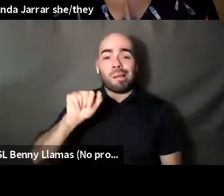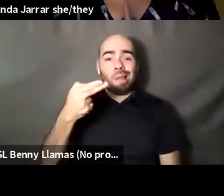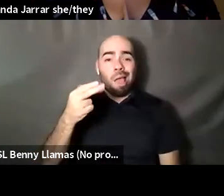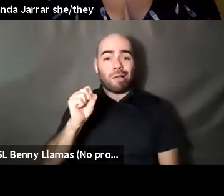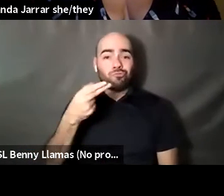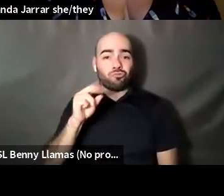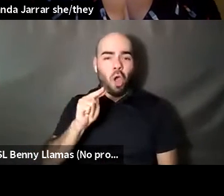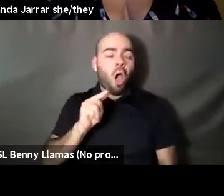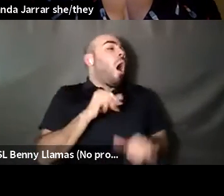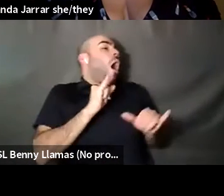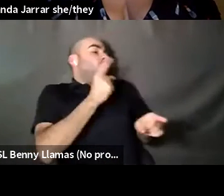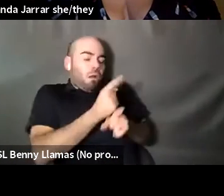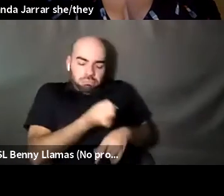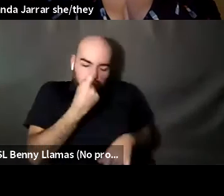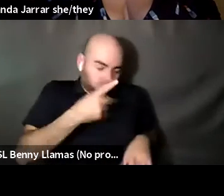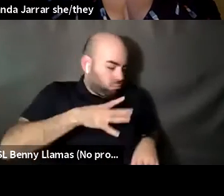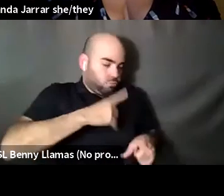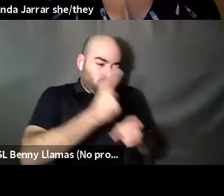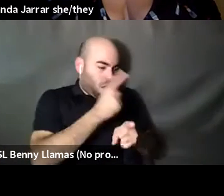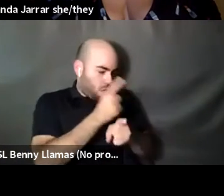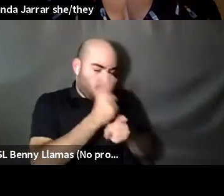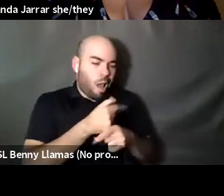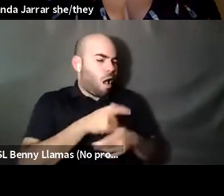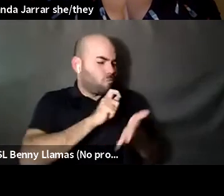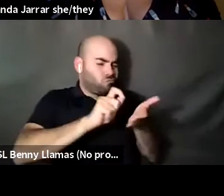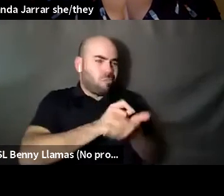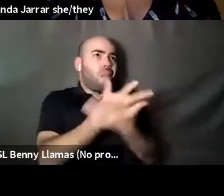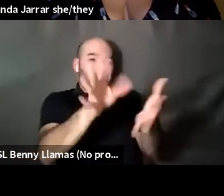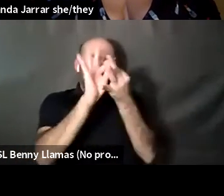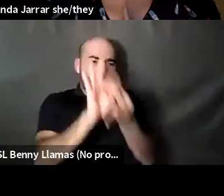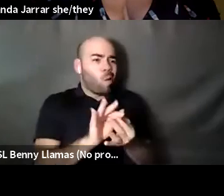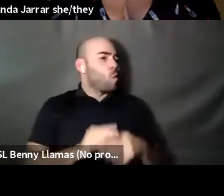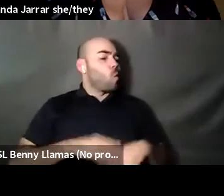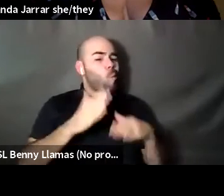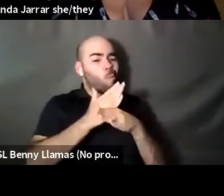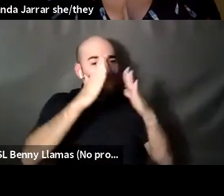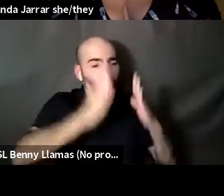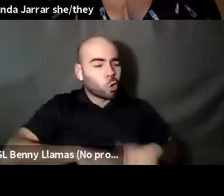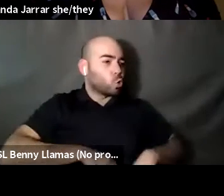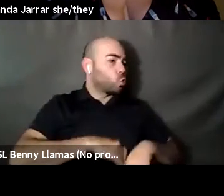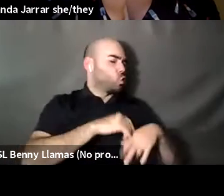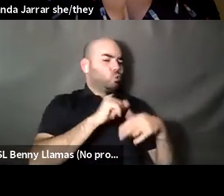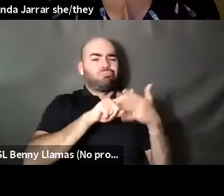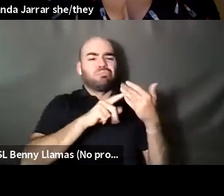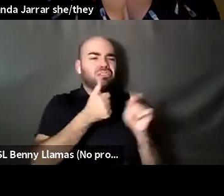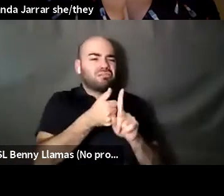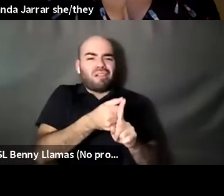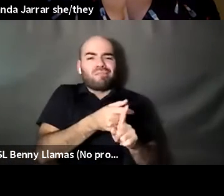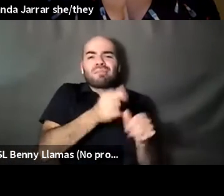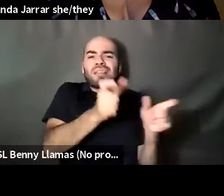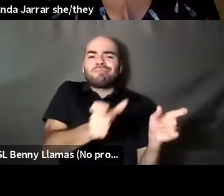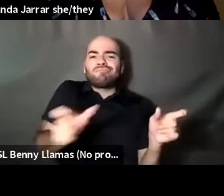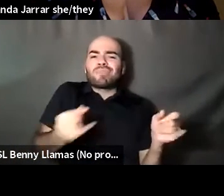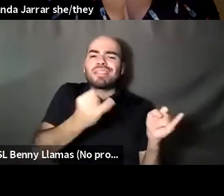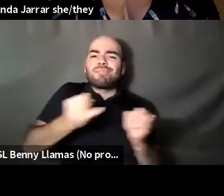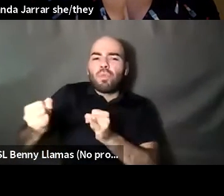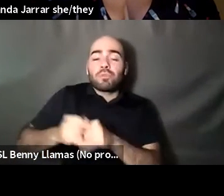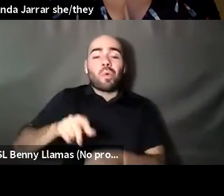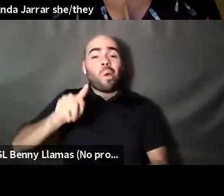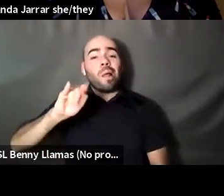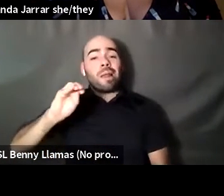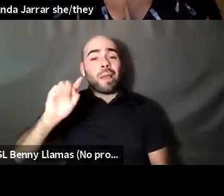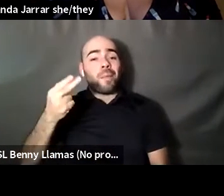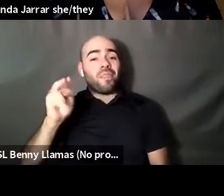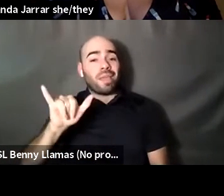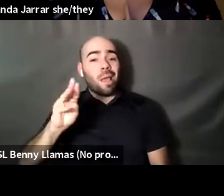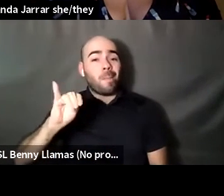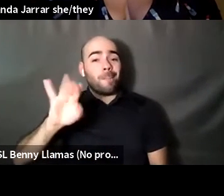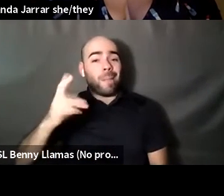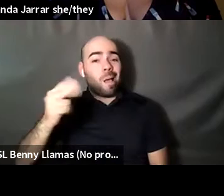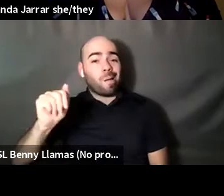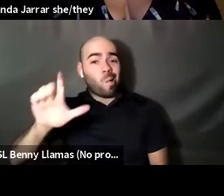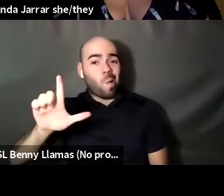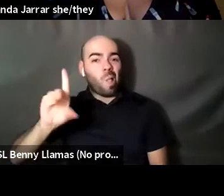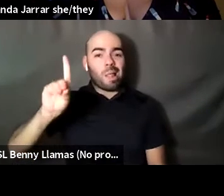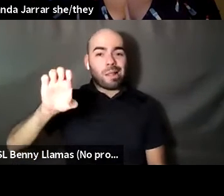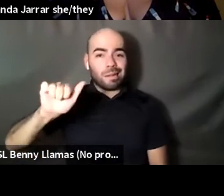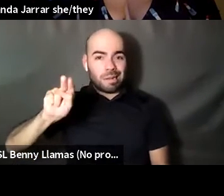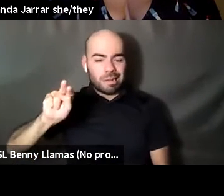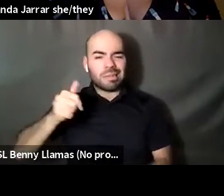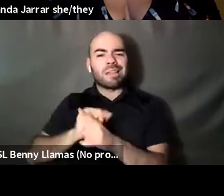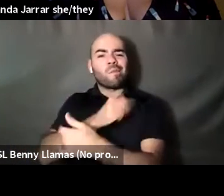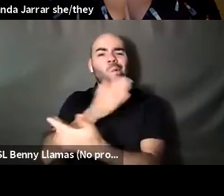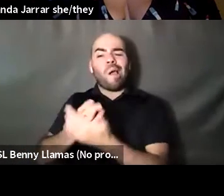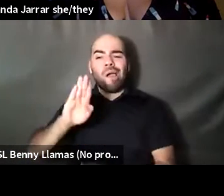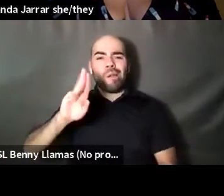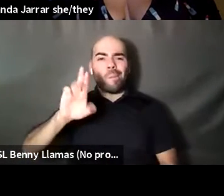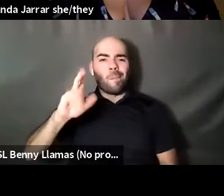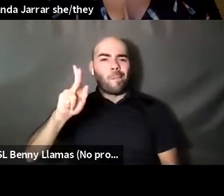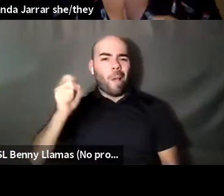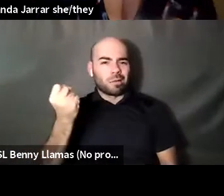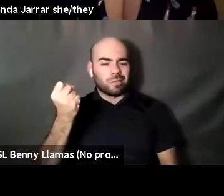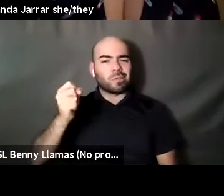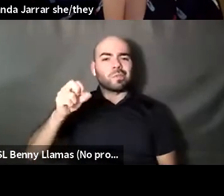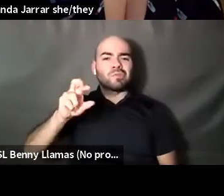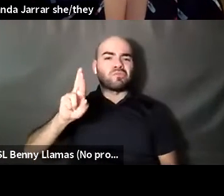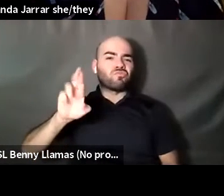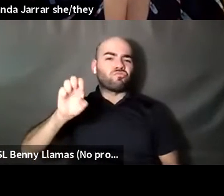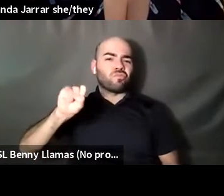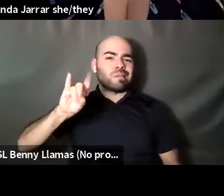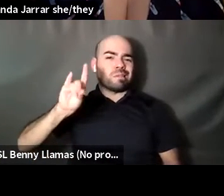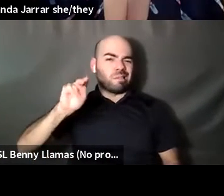Nahshon Anderson: I've written so much about partners and individuals. I actually Timothy Michael Dean. He was one of the individuals who ended up at Ed bucks resident and I knew Timothy back in 2005 or 2004